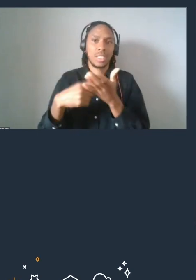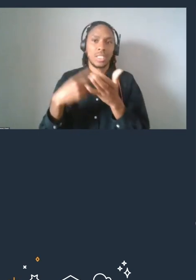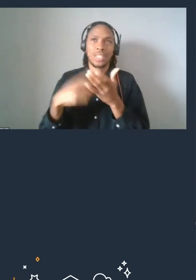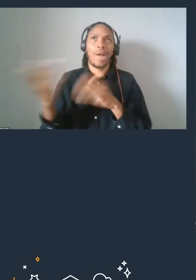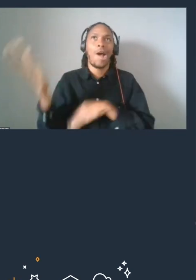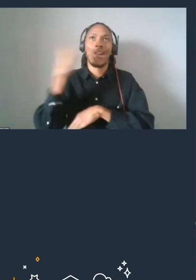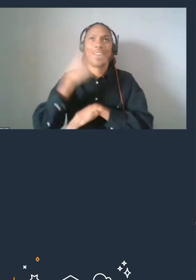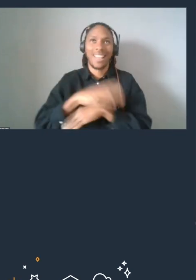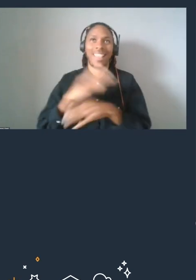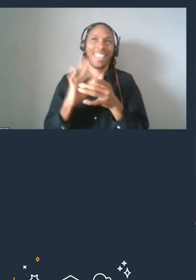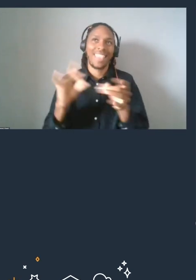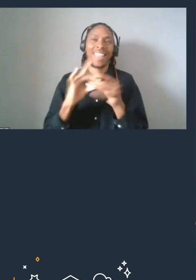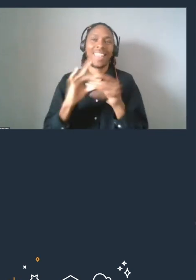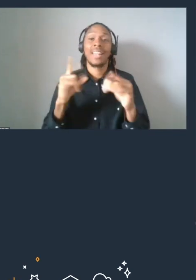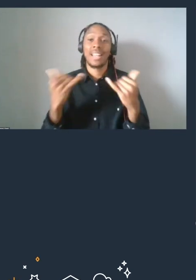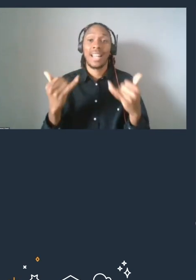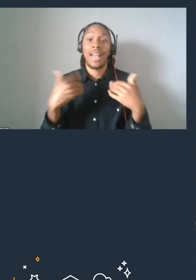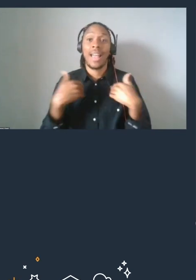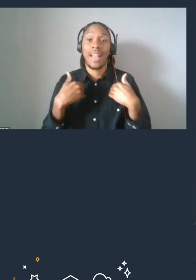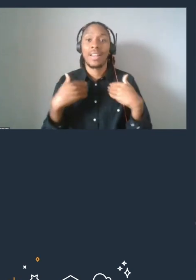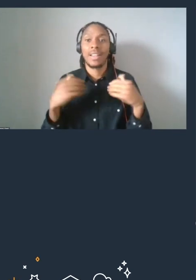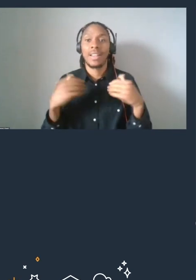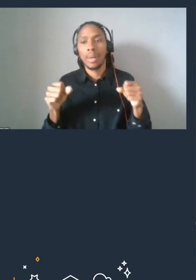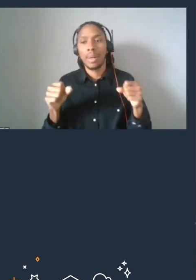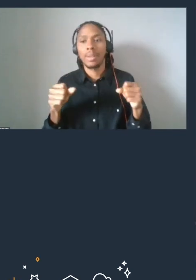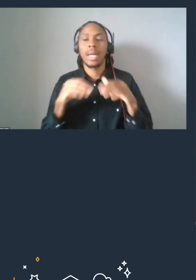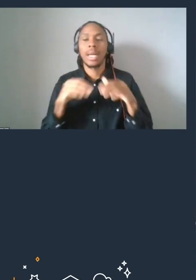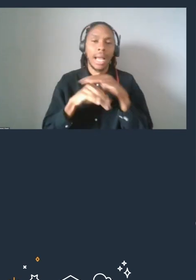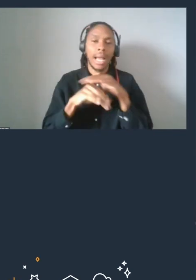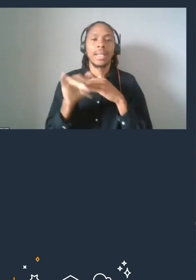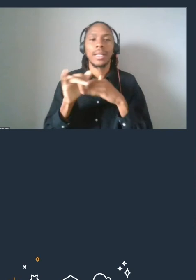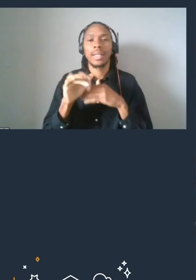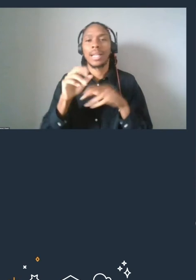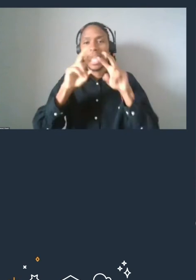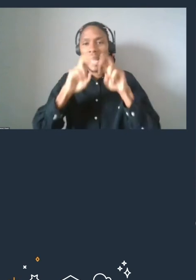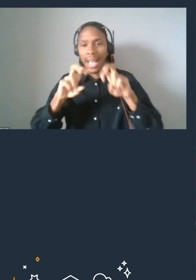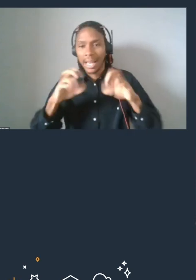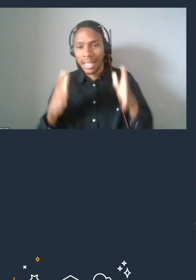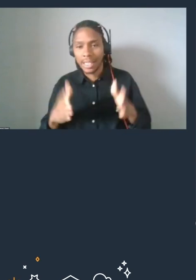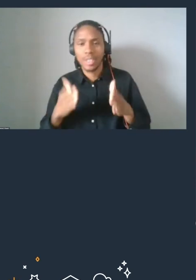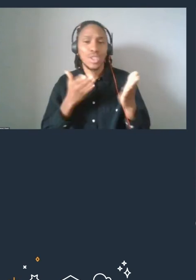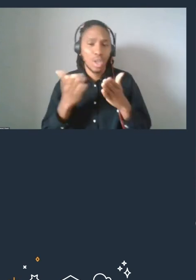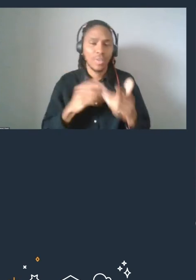they now have that ability to access things like analytics services, AIML services,